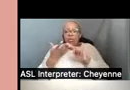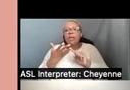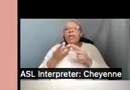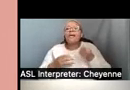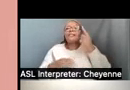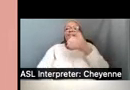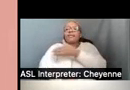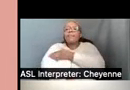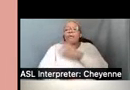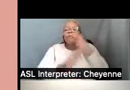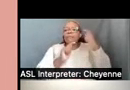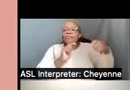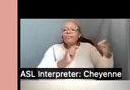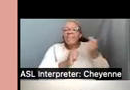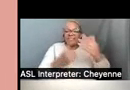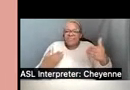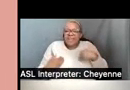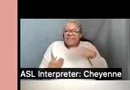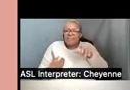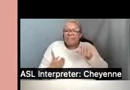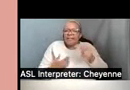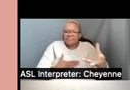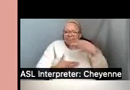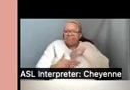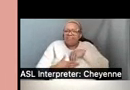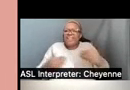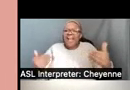Everyone has biases even if you are of the community being featured in your film.